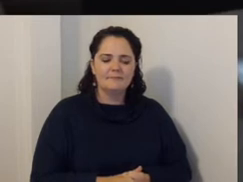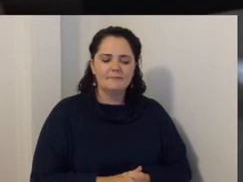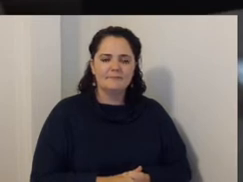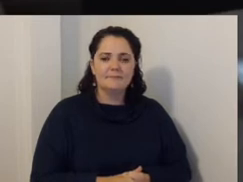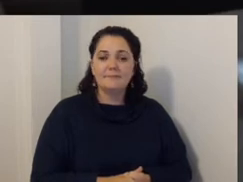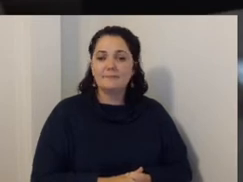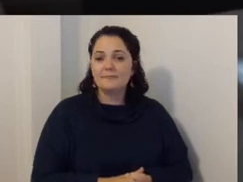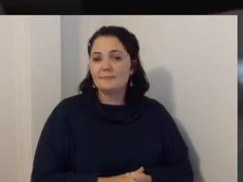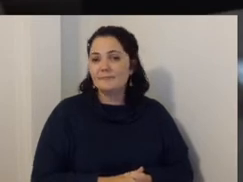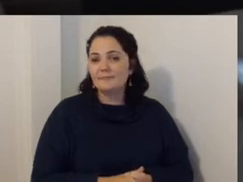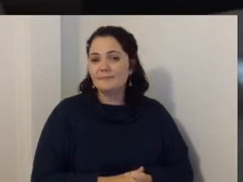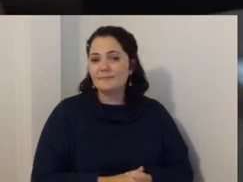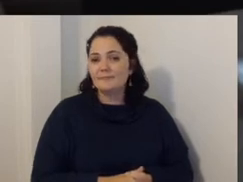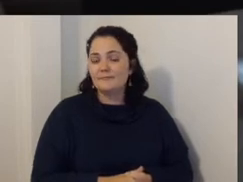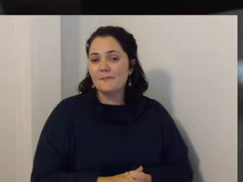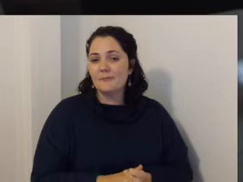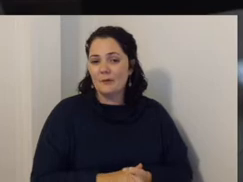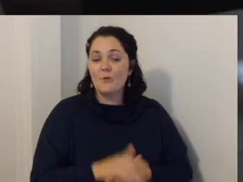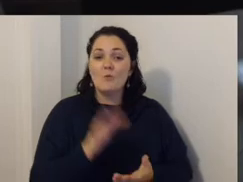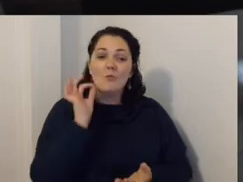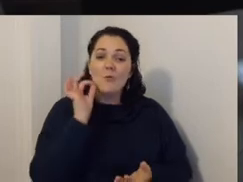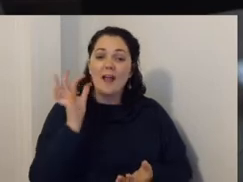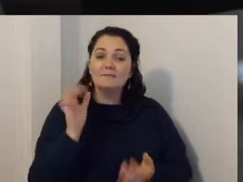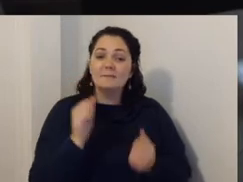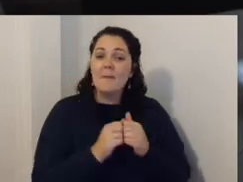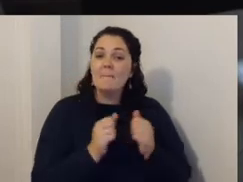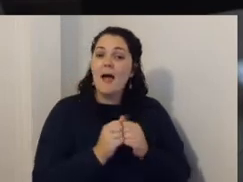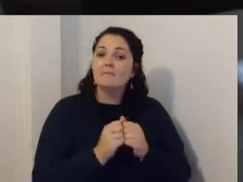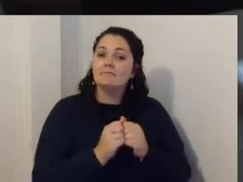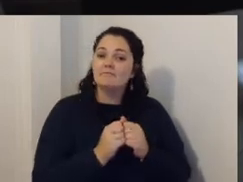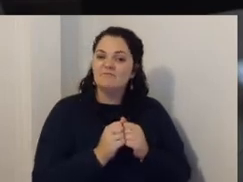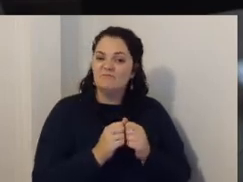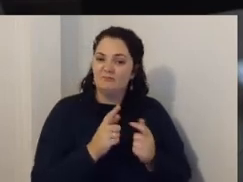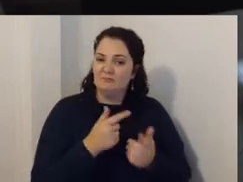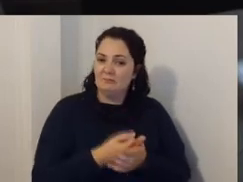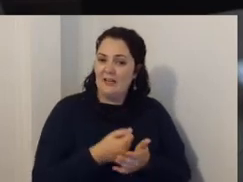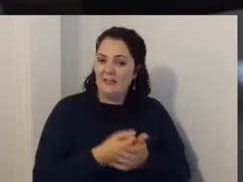when it comes to basic white drawing paper like this, just uh what's typically called cartridge